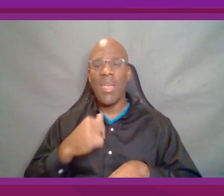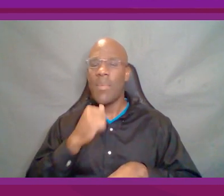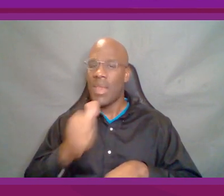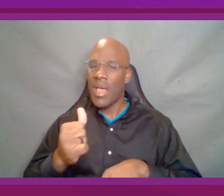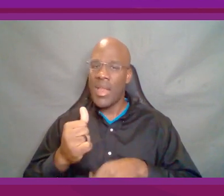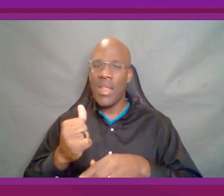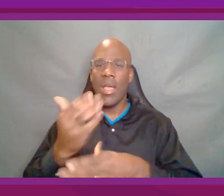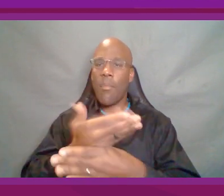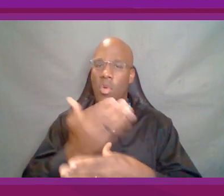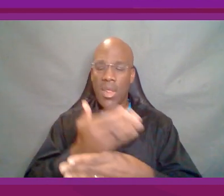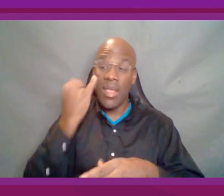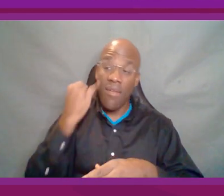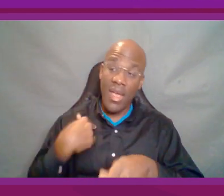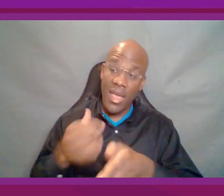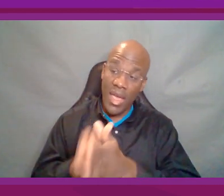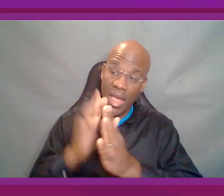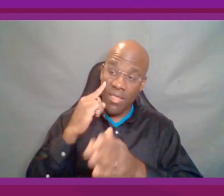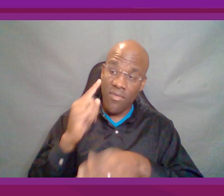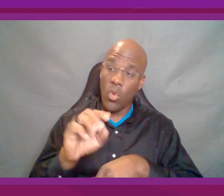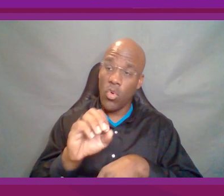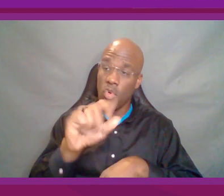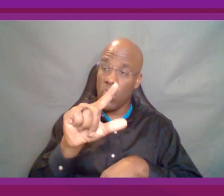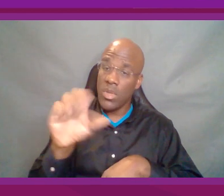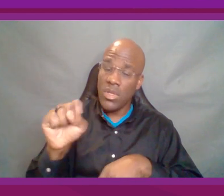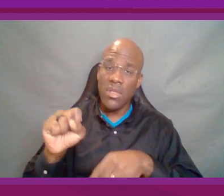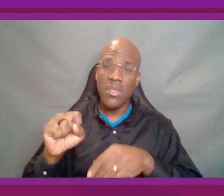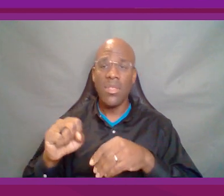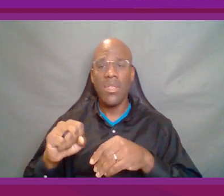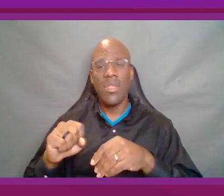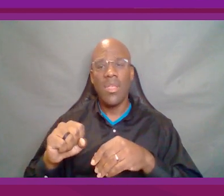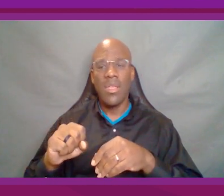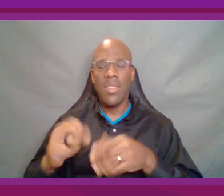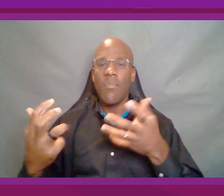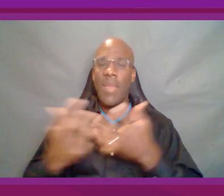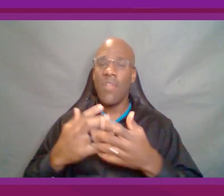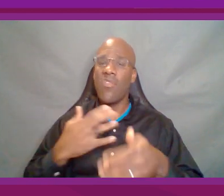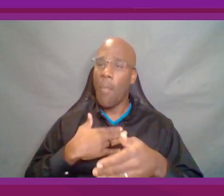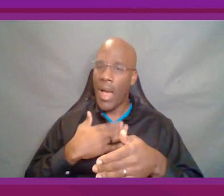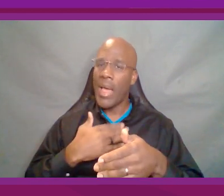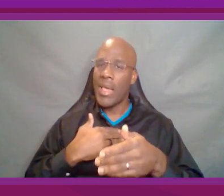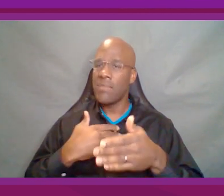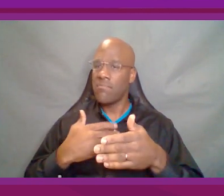not a burden asking for tools that I needed to use on my terms as a form of accommodation.